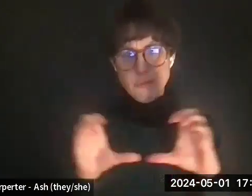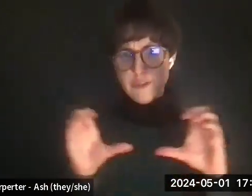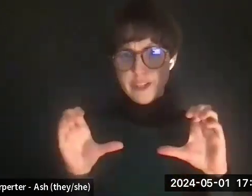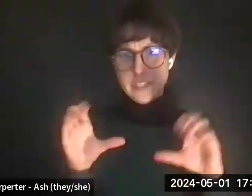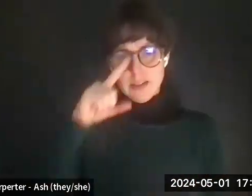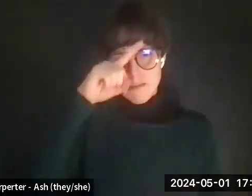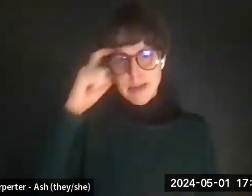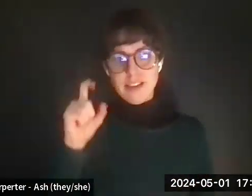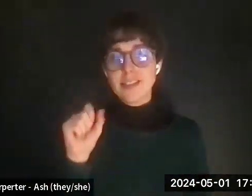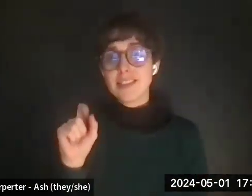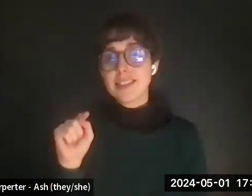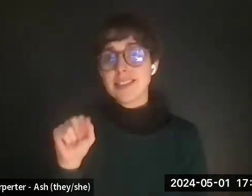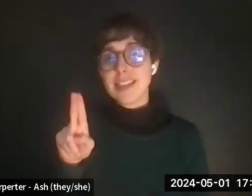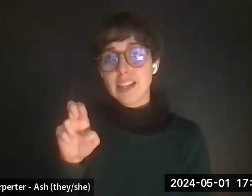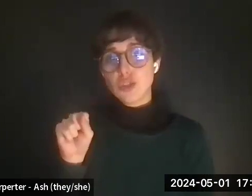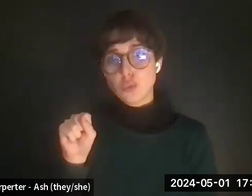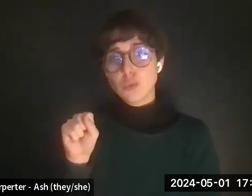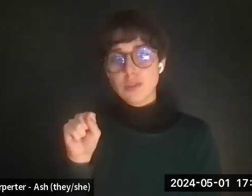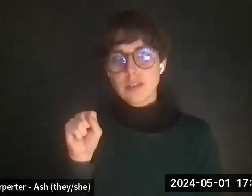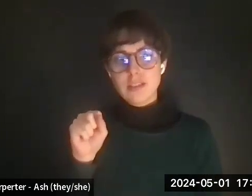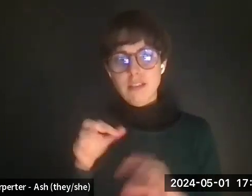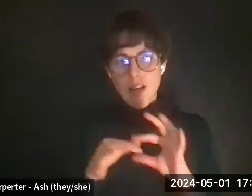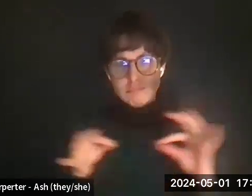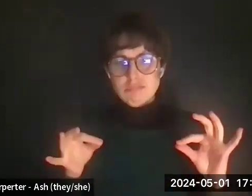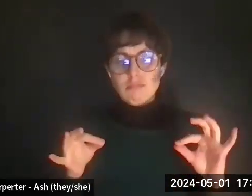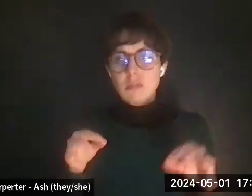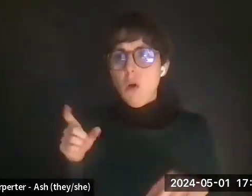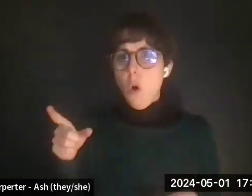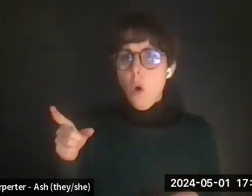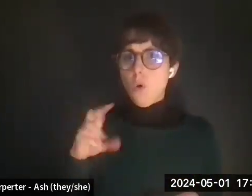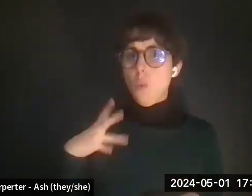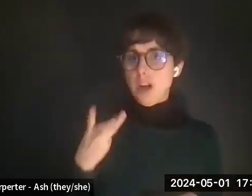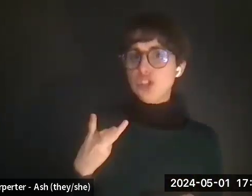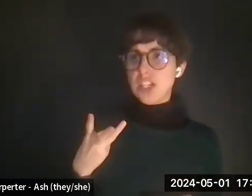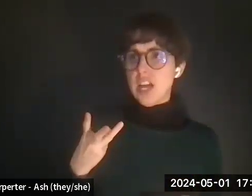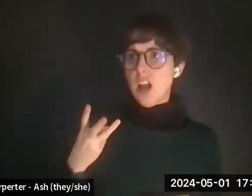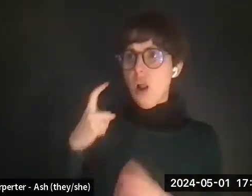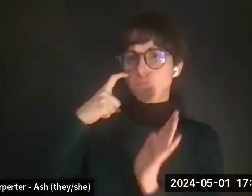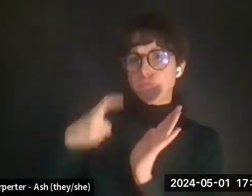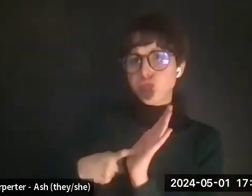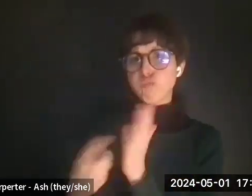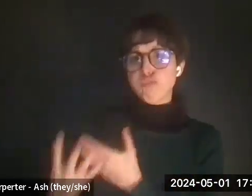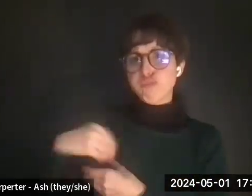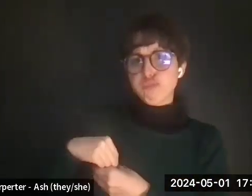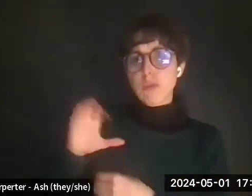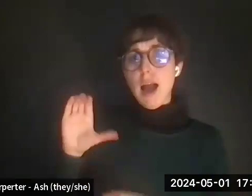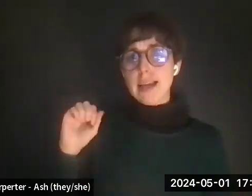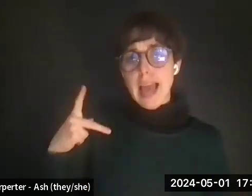that Washington recognizes California's cap, which is the Counselor consortium in California,